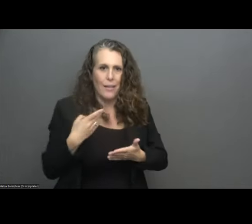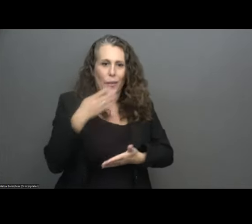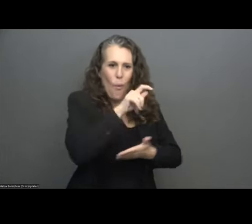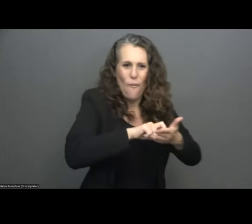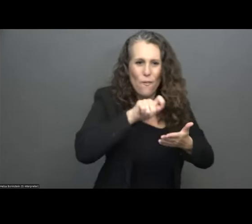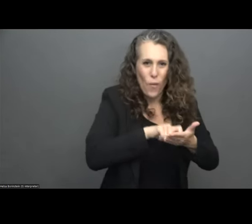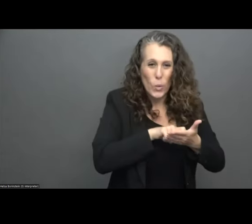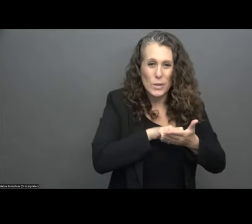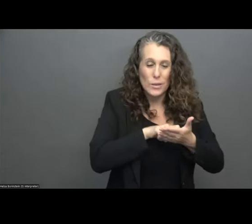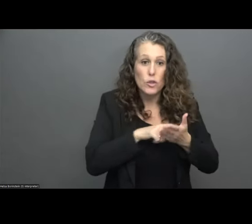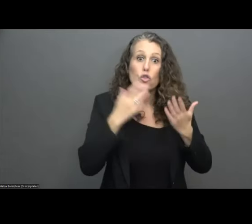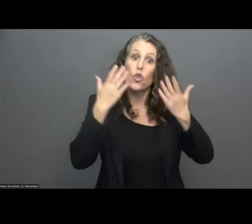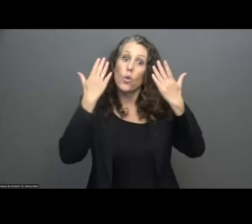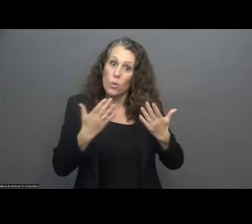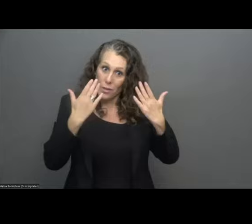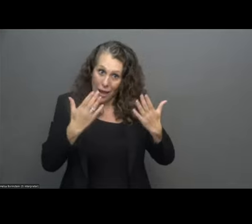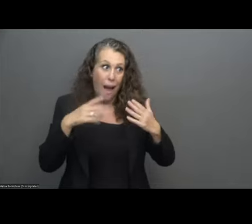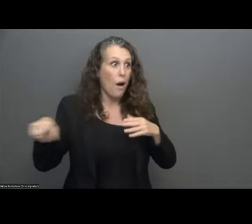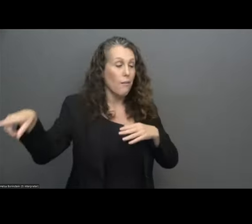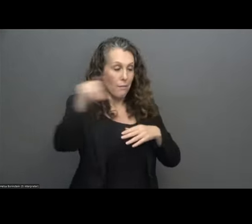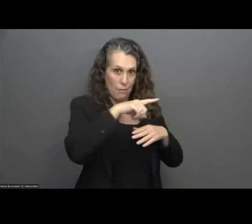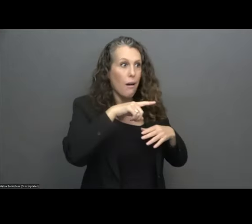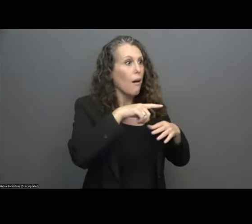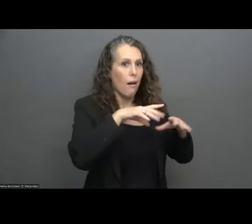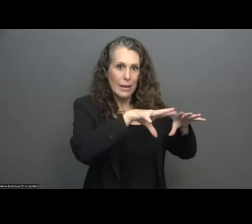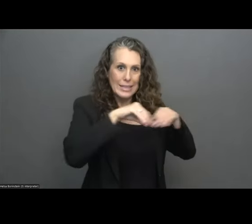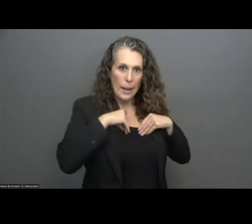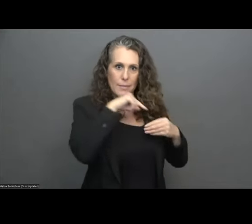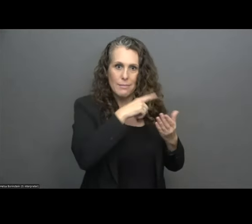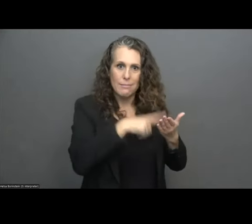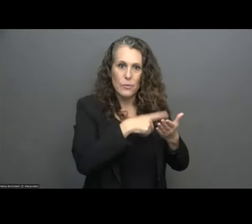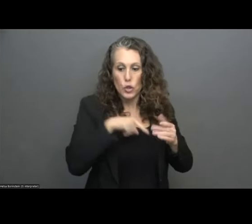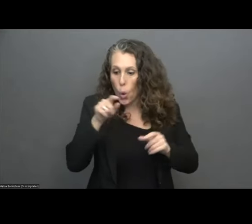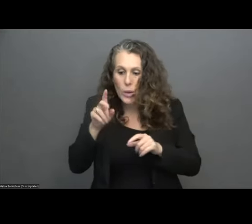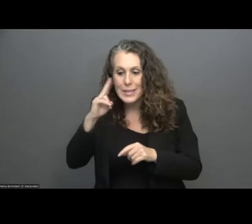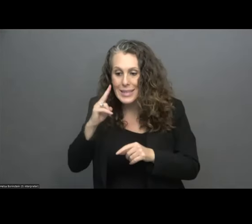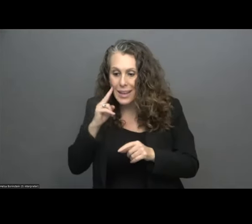to adopt these those hula, who would want to engage deaf people in employment so that